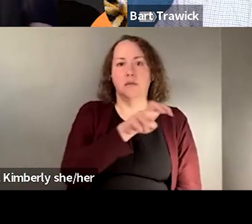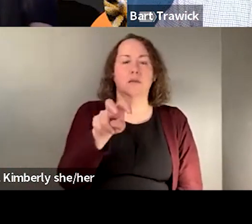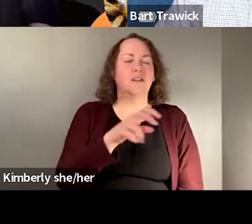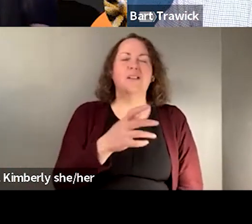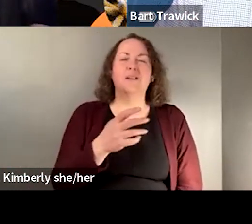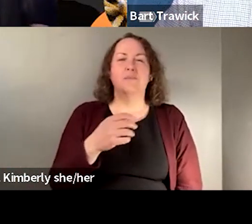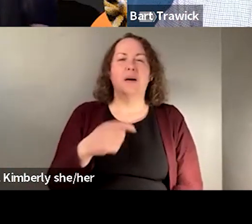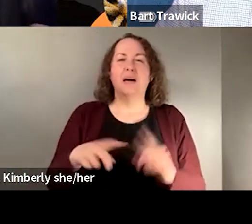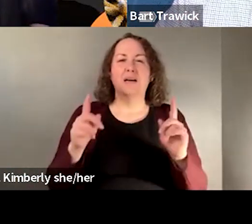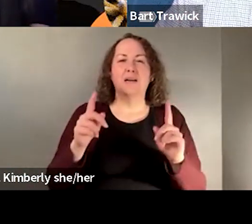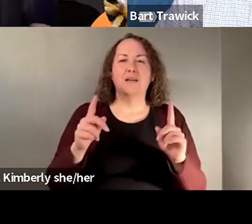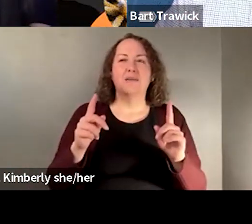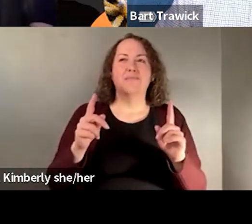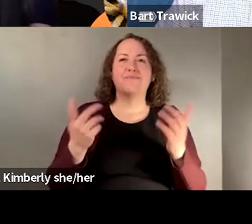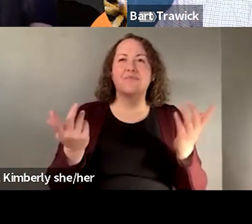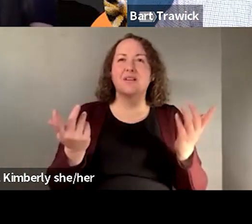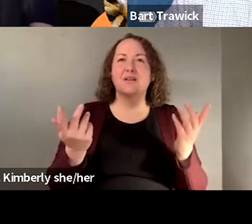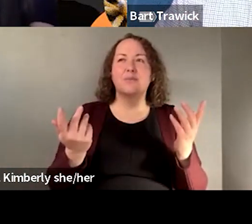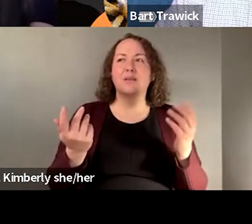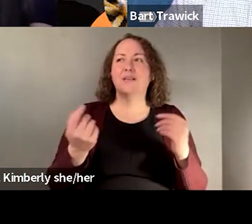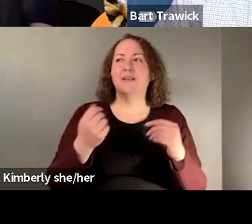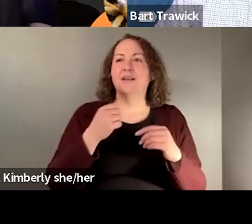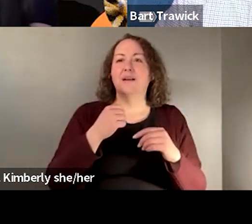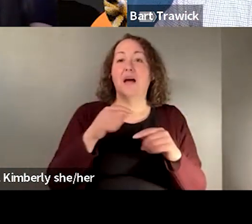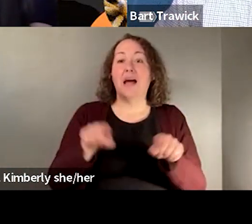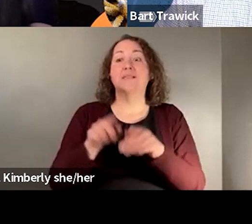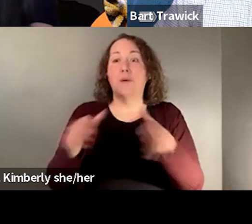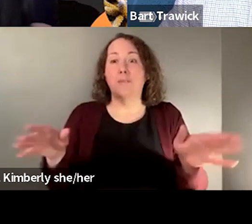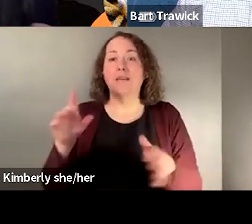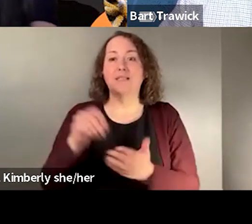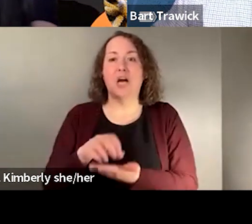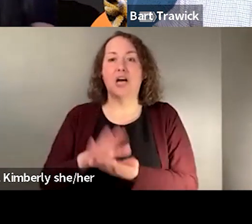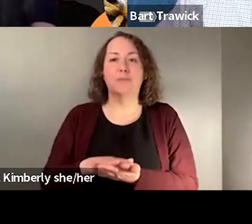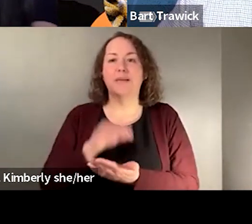It doesn't -- we don't get much use as public documents, and so it's going to --